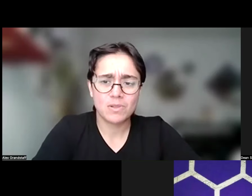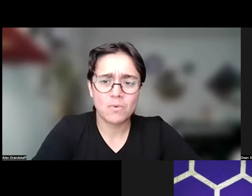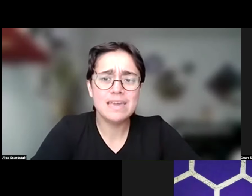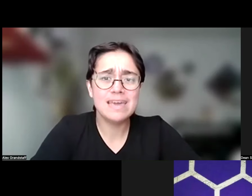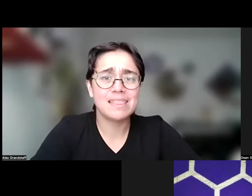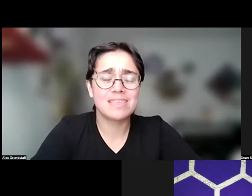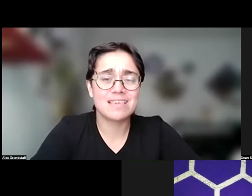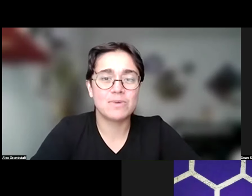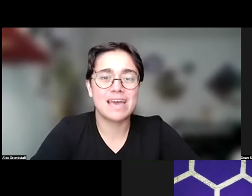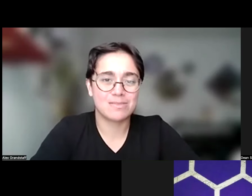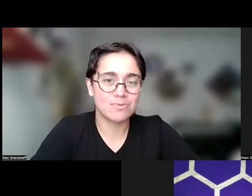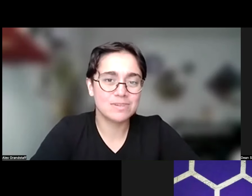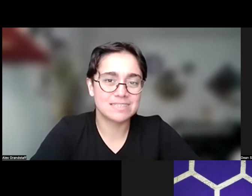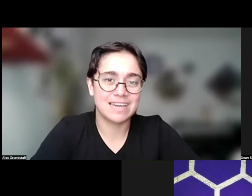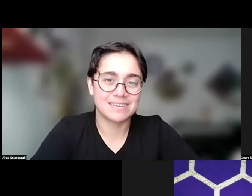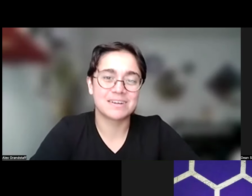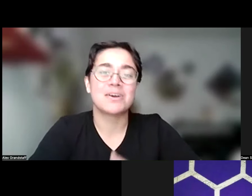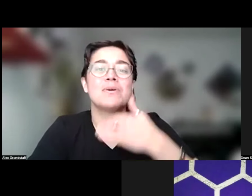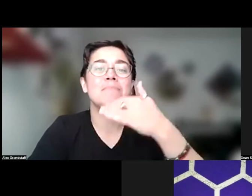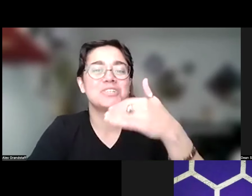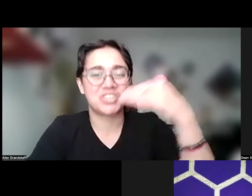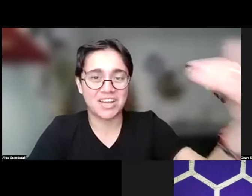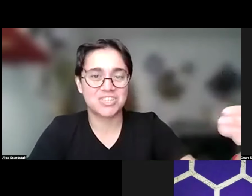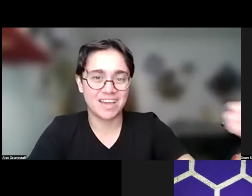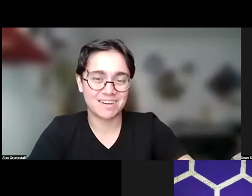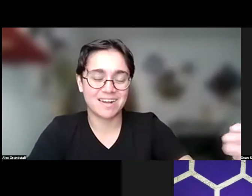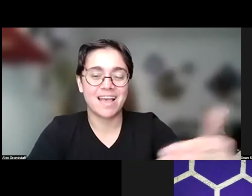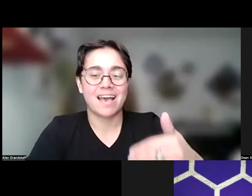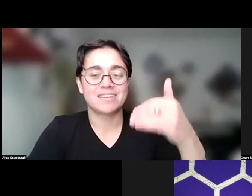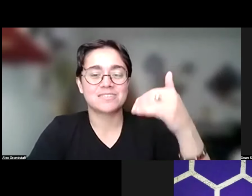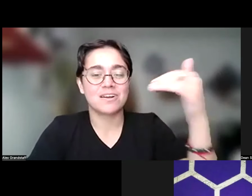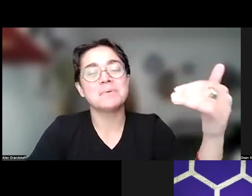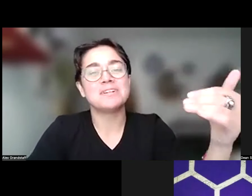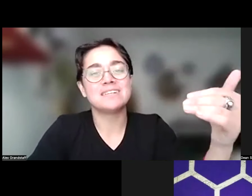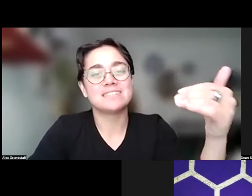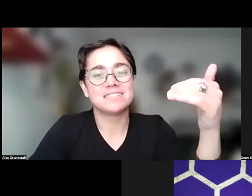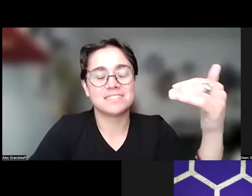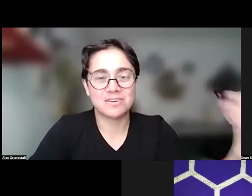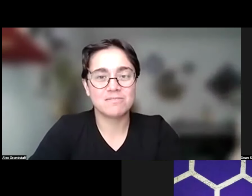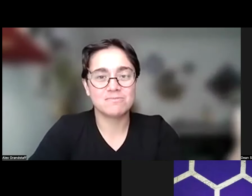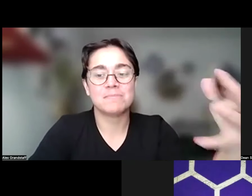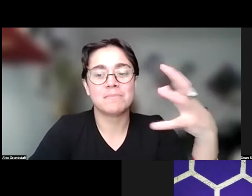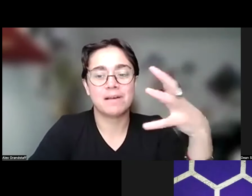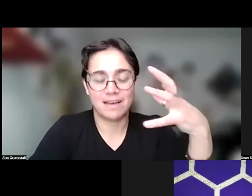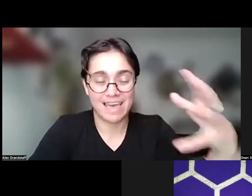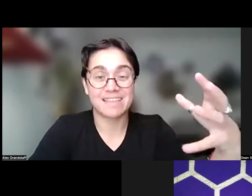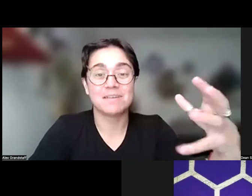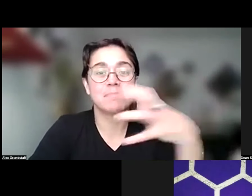journey with us. I appreciate the fact that you do advocacy in community, you want to do policy advocacy, we always need people